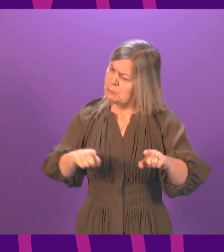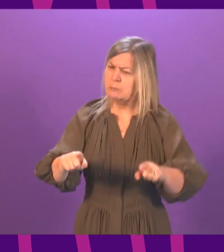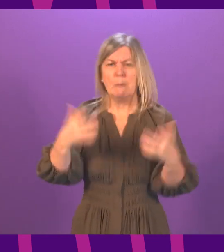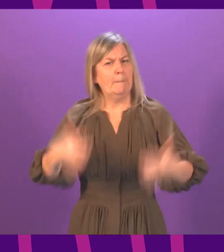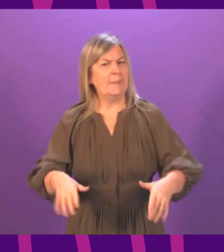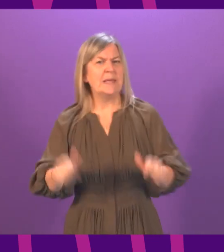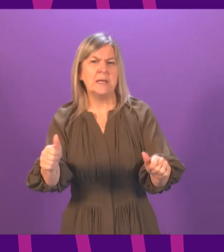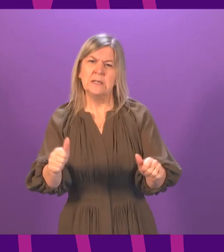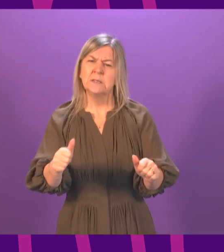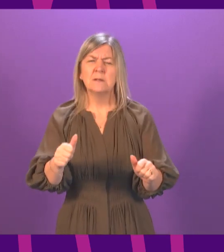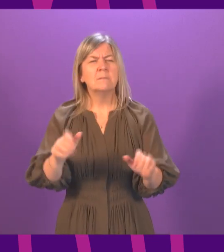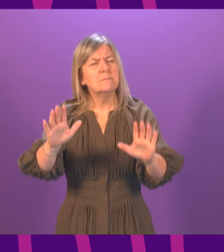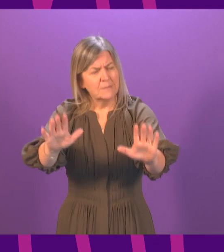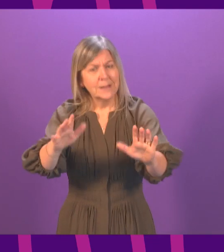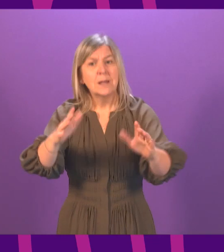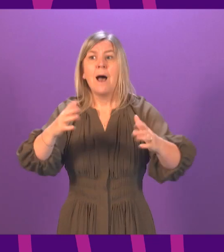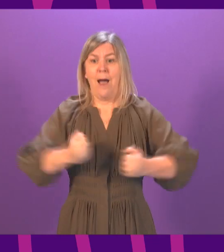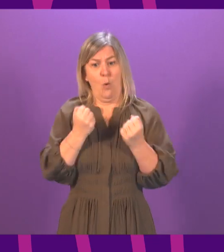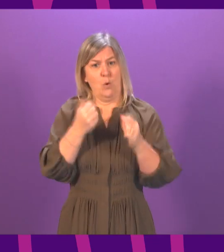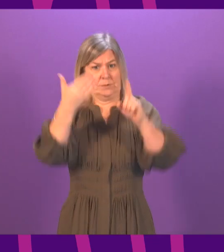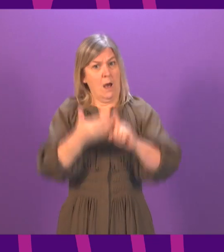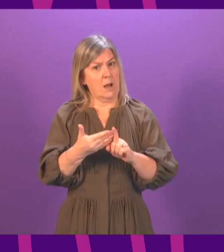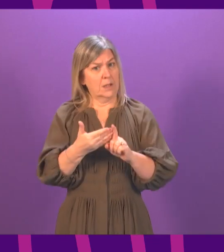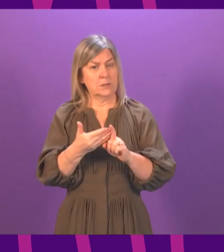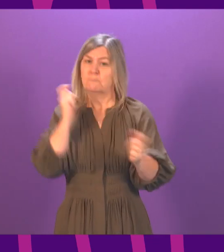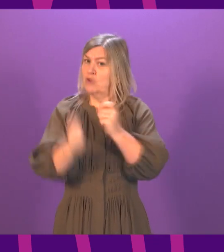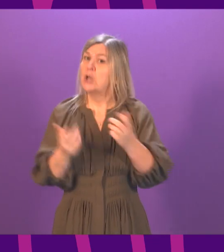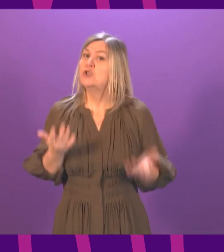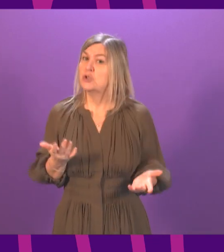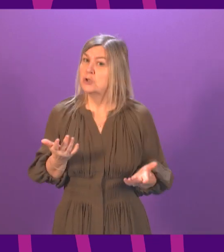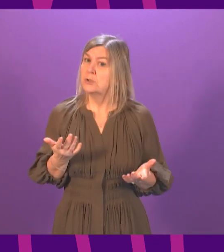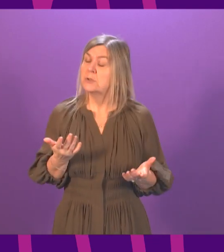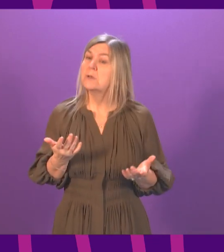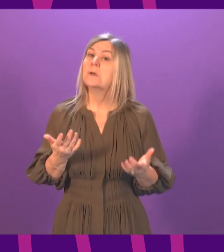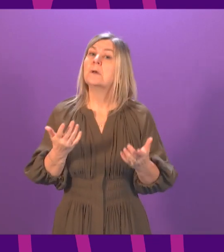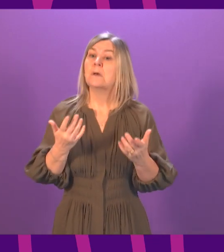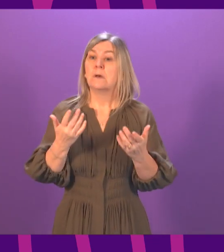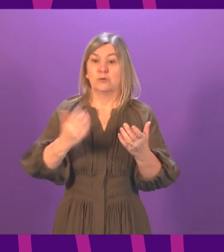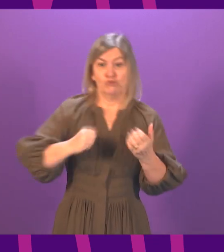we are behind the rest of the United Kingdom and, on Sunday, vaccinations hit the lowest number yet.